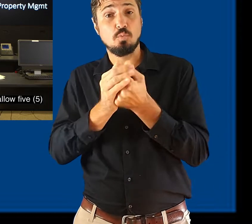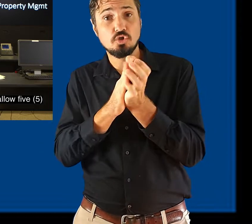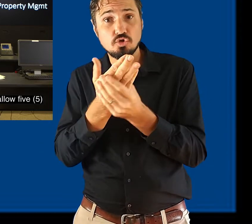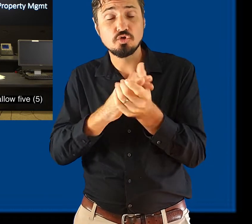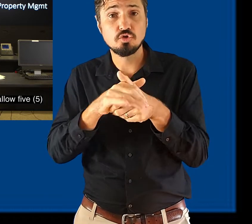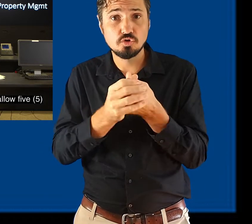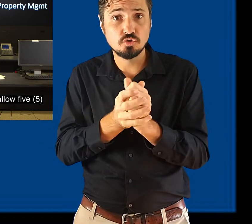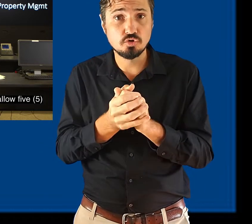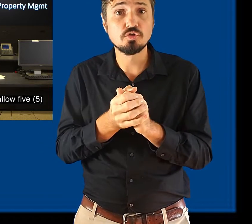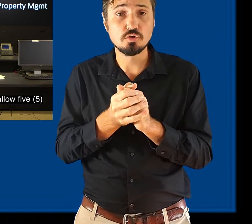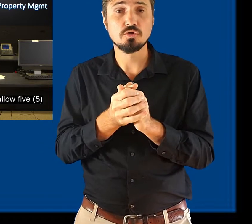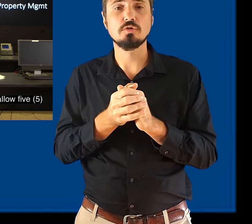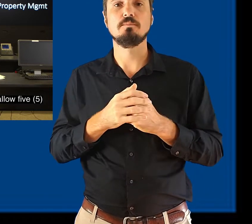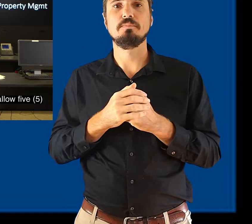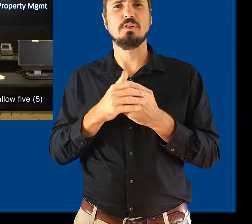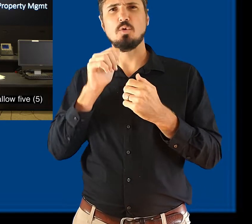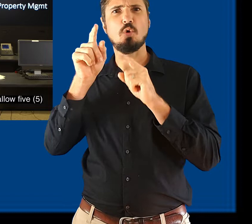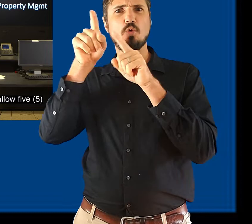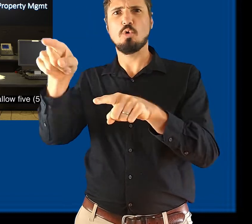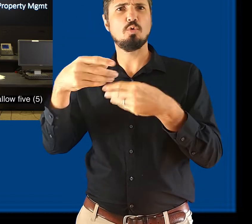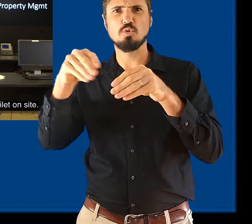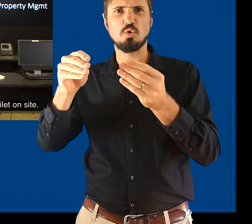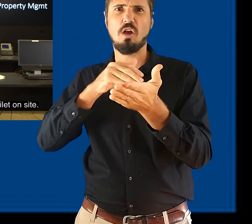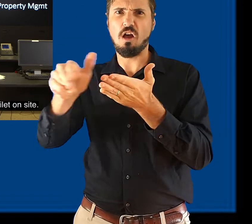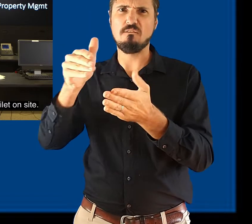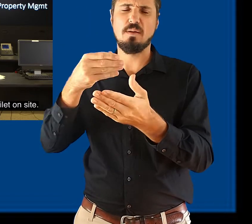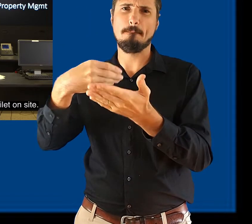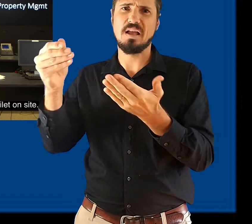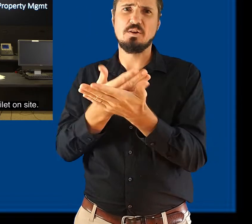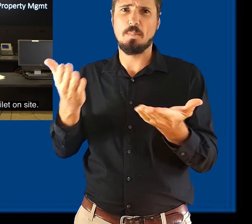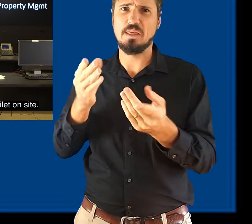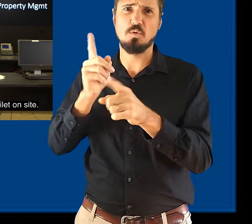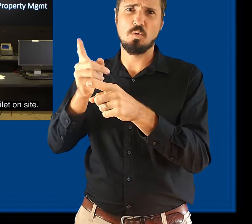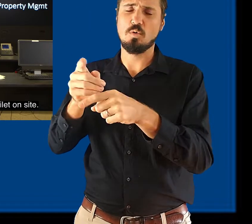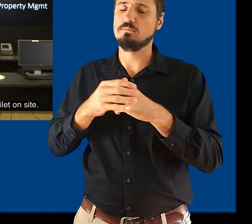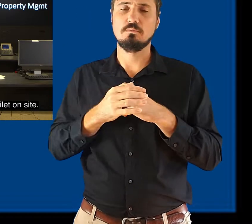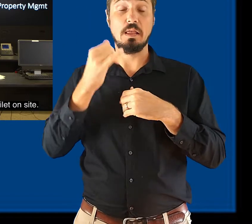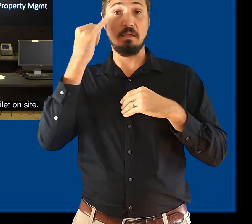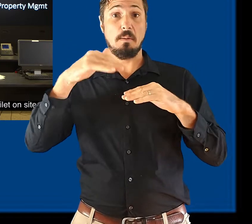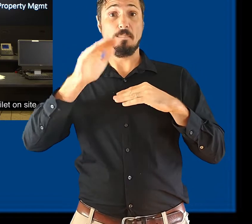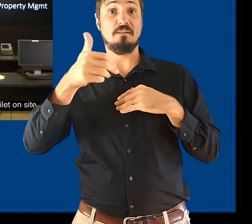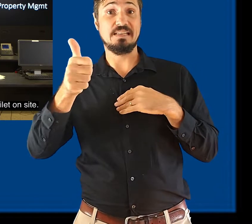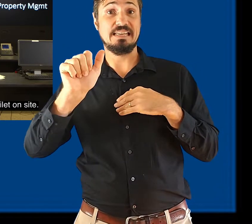if they follow the protocols for smaller areas, but must also provide a portable toilet on site.